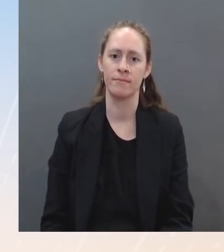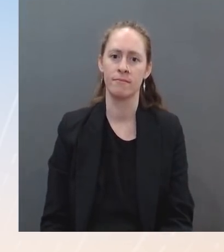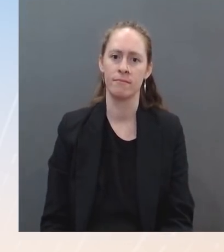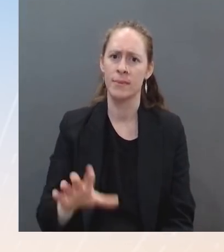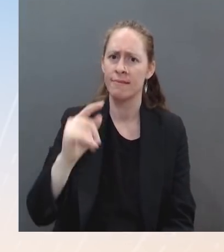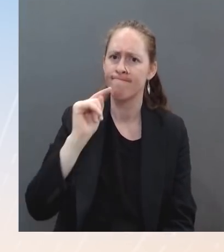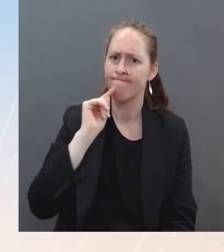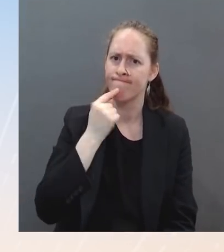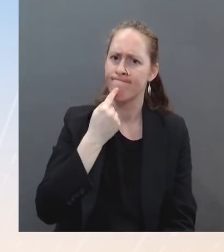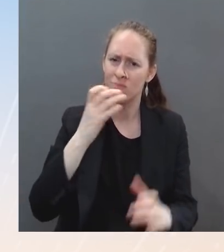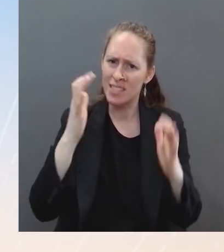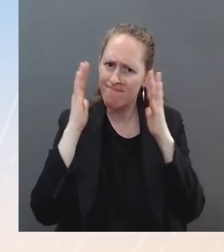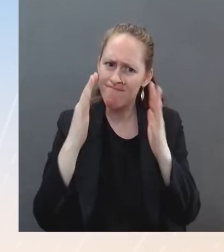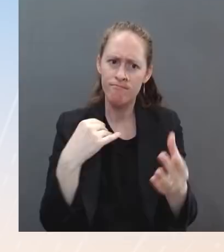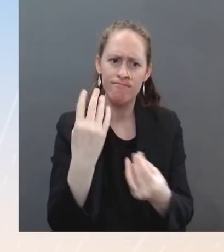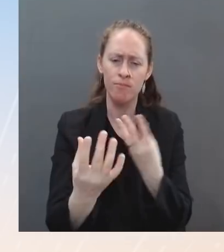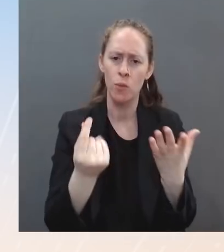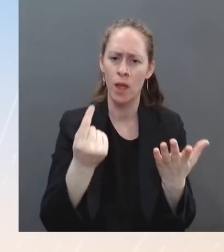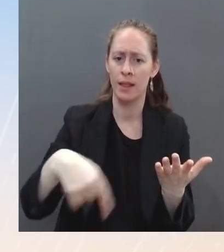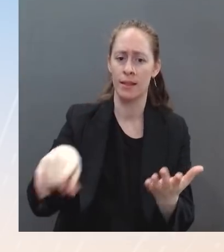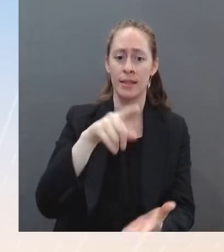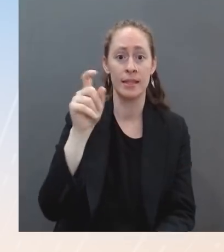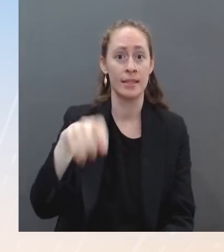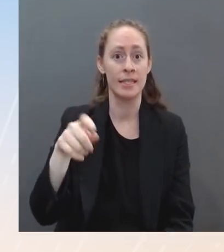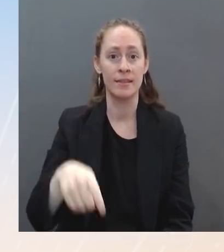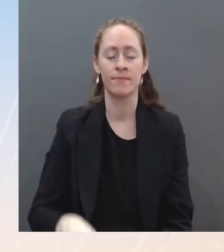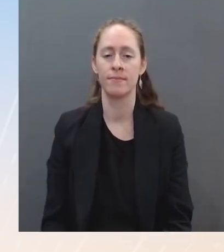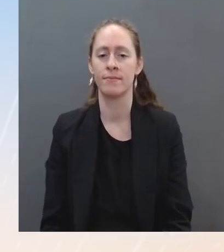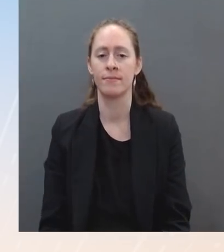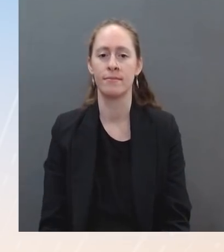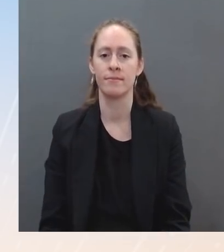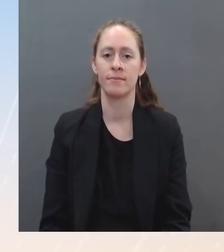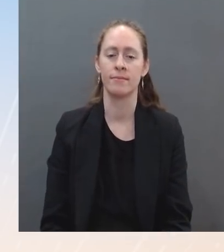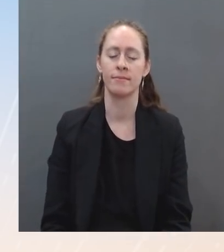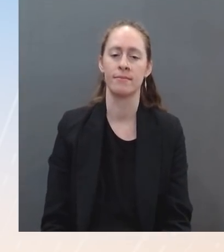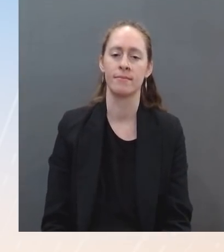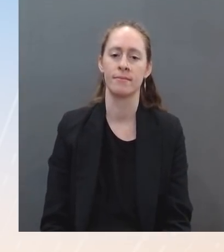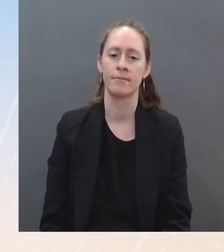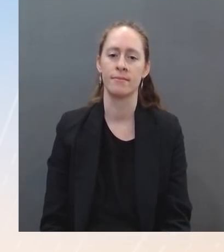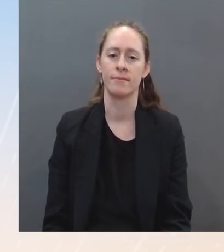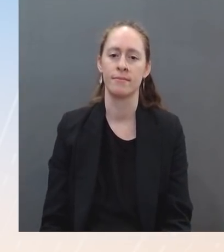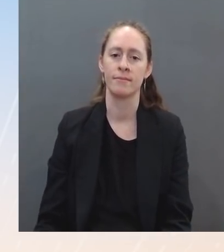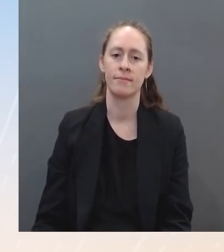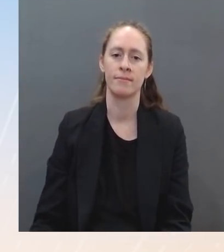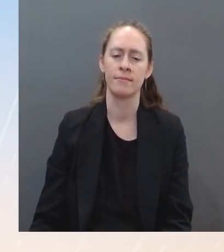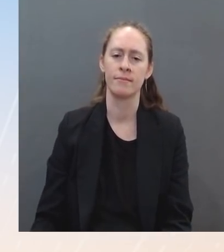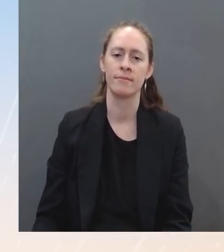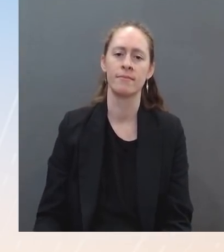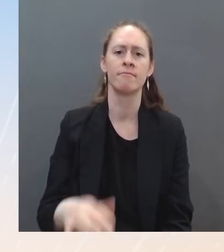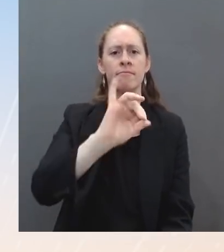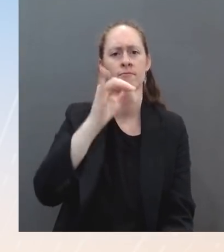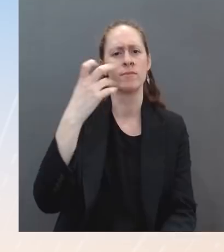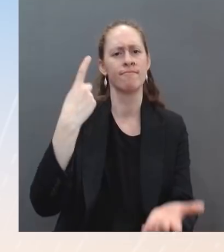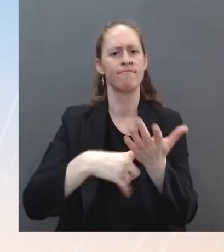the State of the Union Address and his budget, the President put forward a historic increase in funding to strengthen and expand youth mental health services.